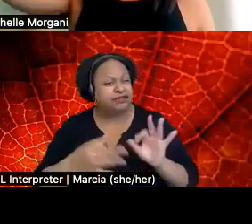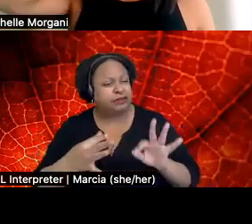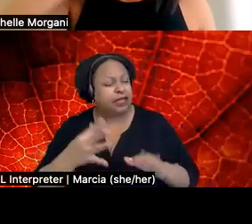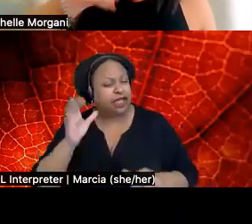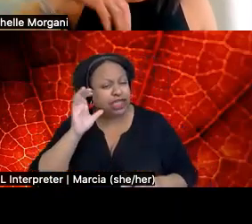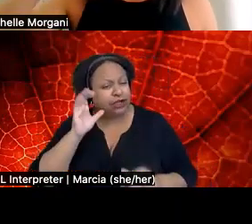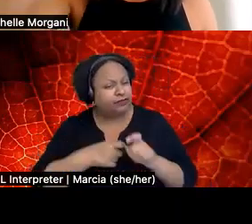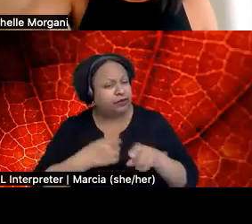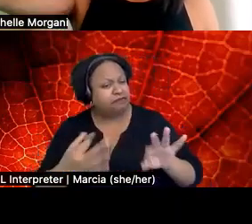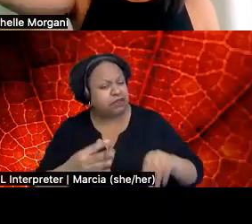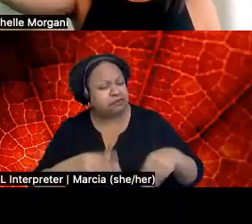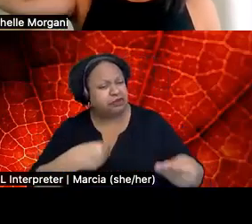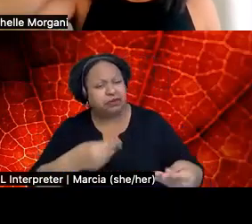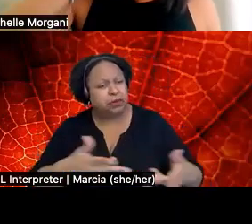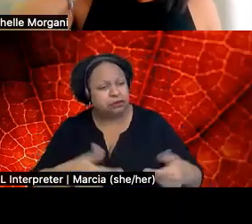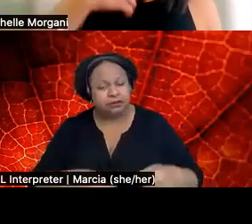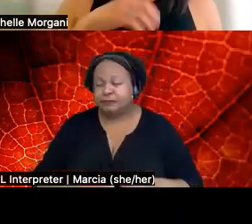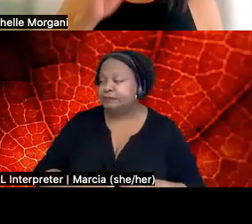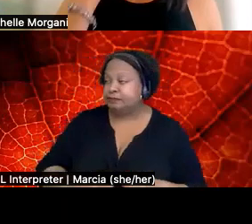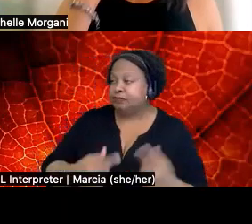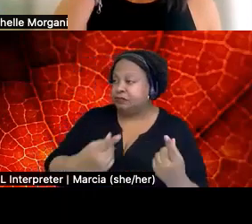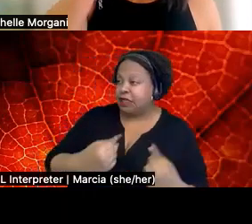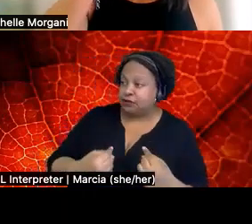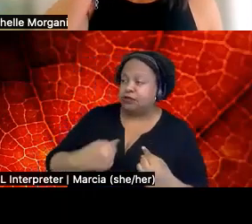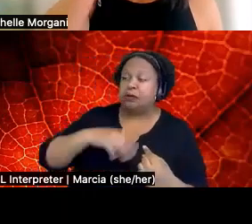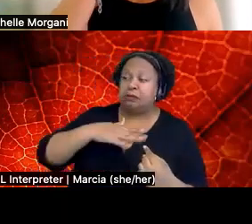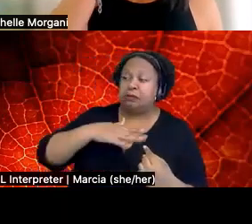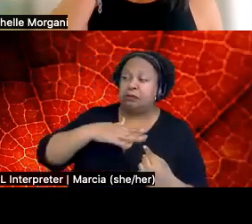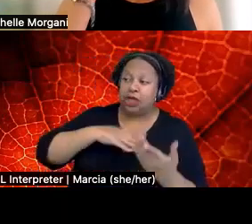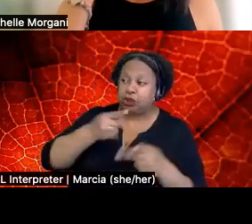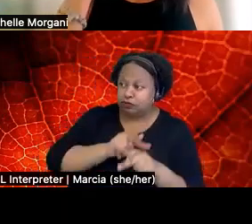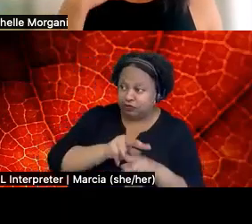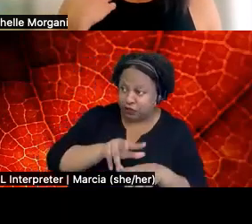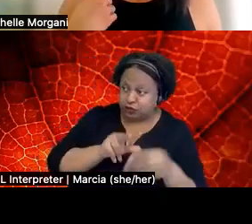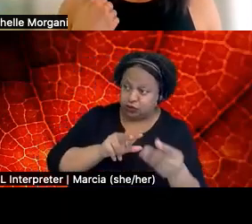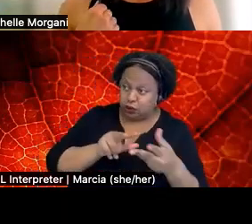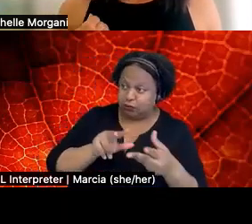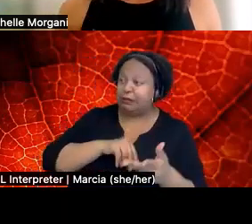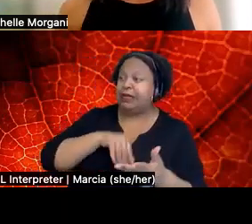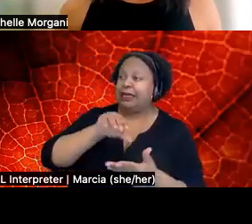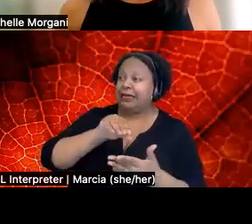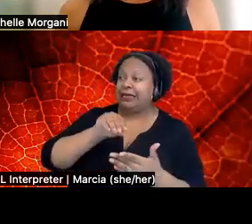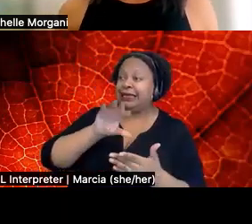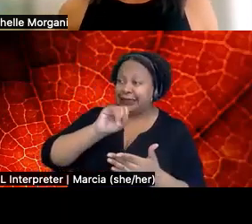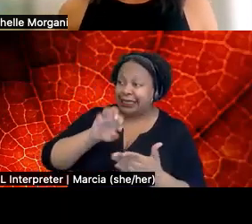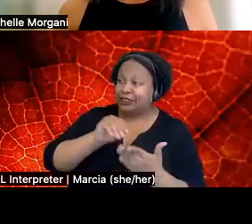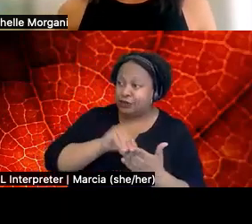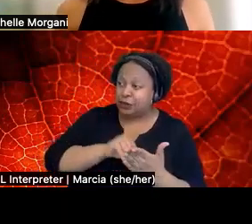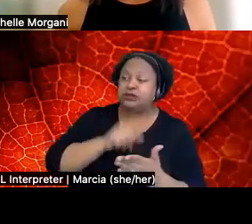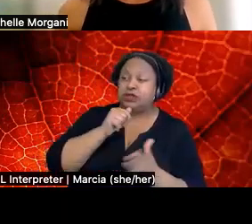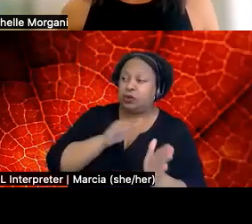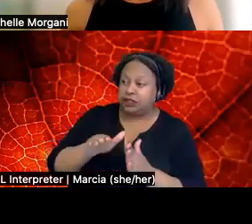Answer: my supervisor is saying that my case notes are disorganized, and my treatment plans are poor.